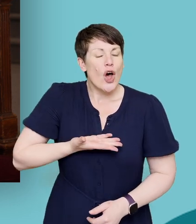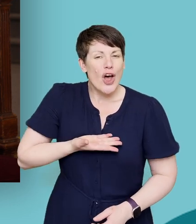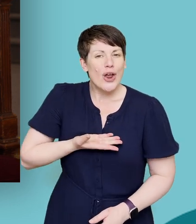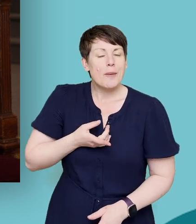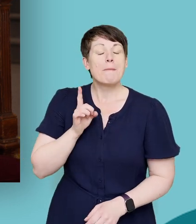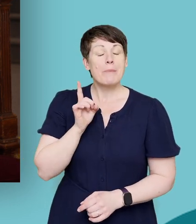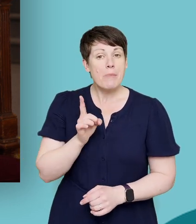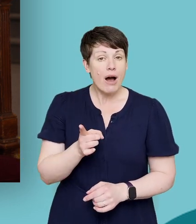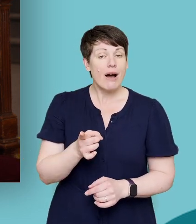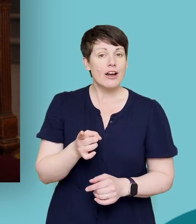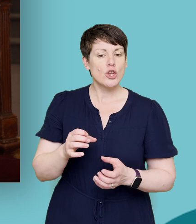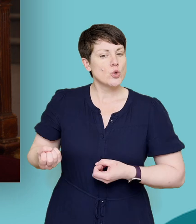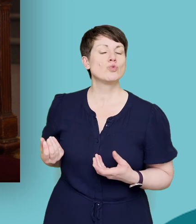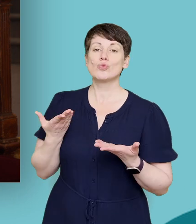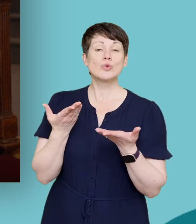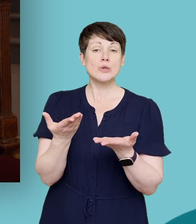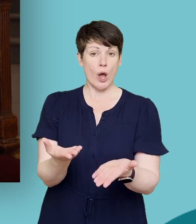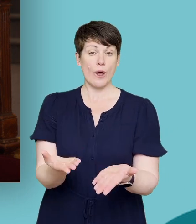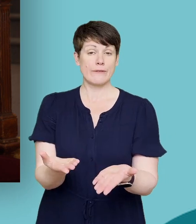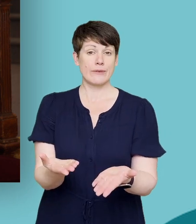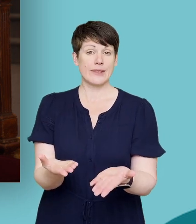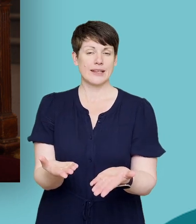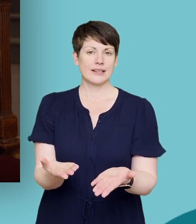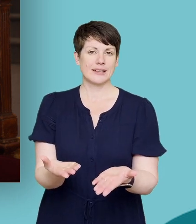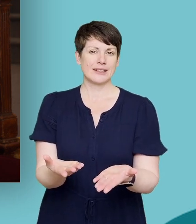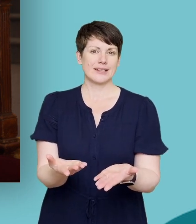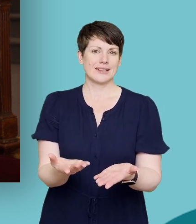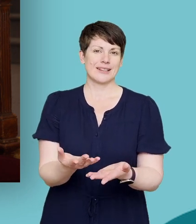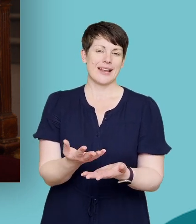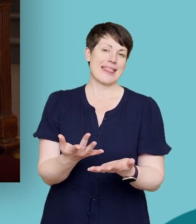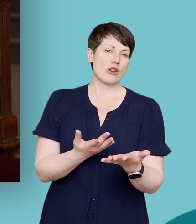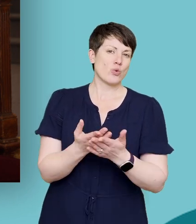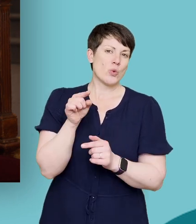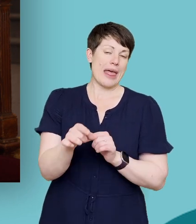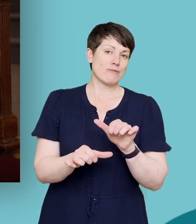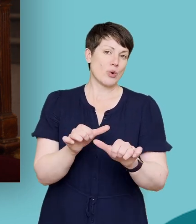but you do so, you get also to be cared for in that same process.